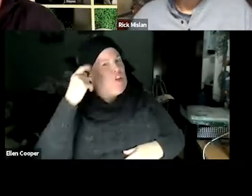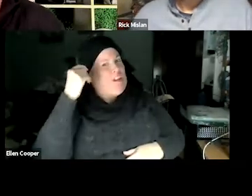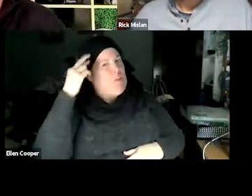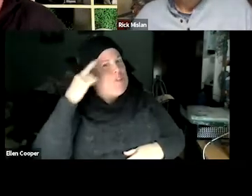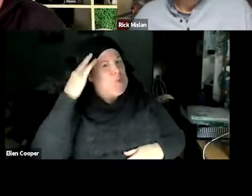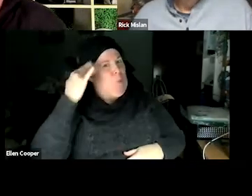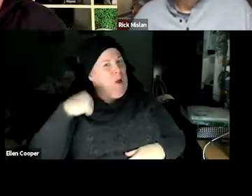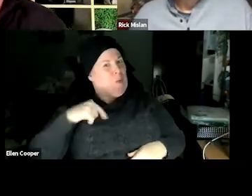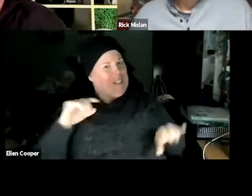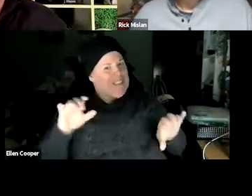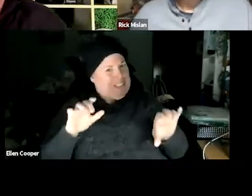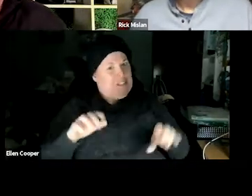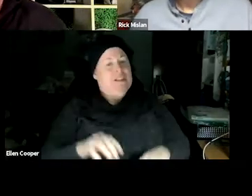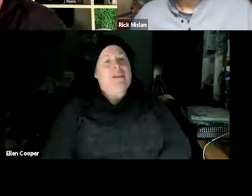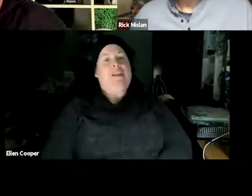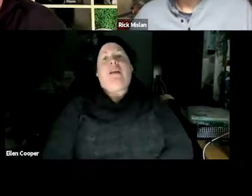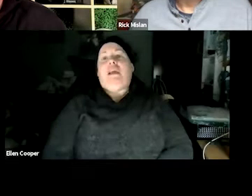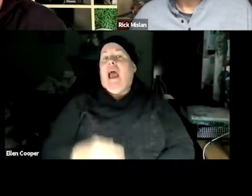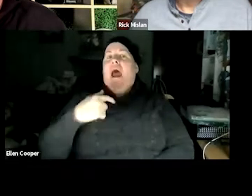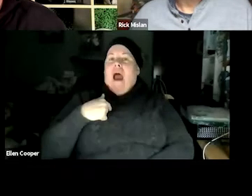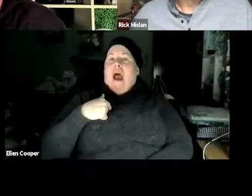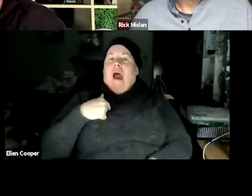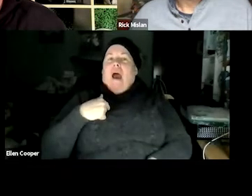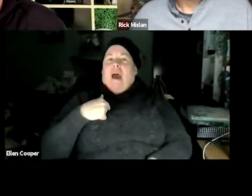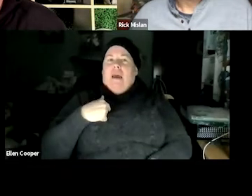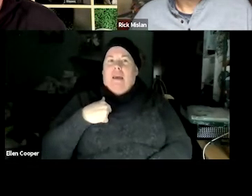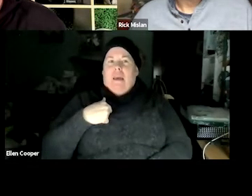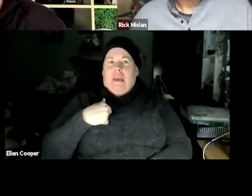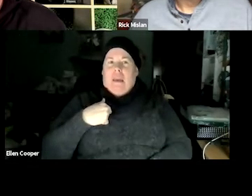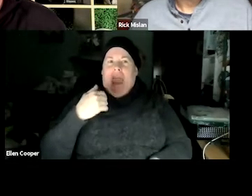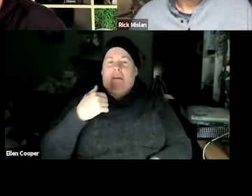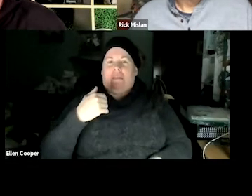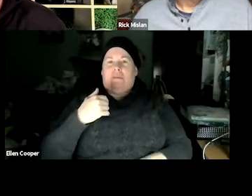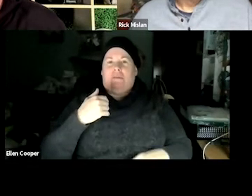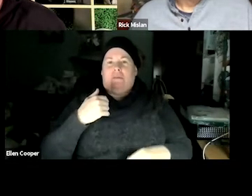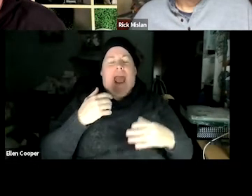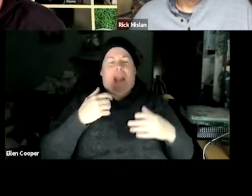CalebBarlow: You know, so I built up a very large scale incident response team at IBM